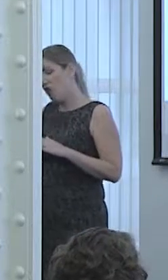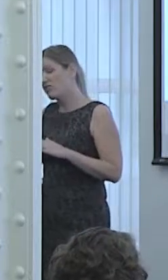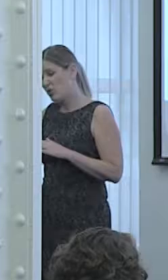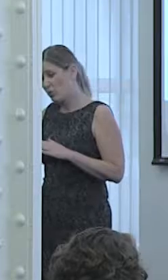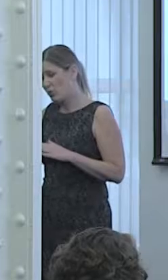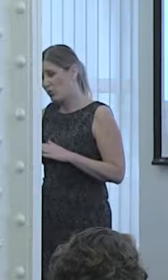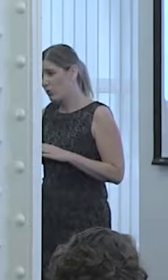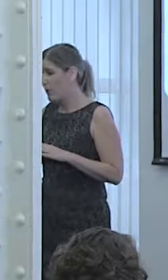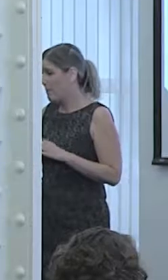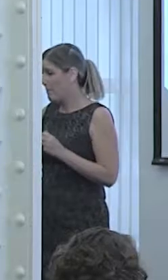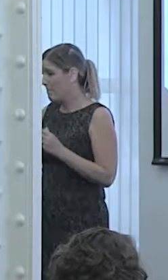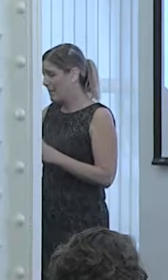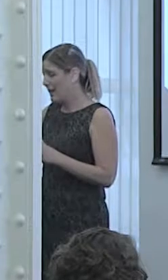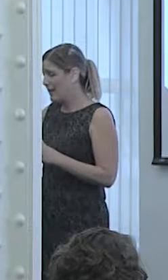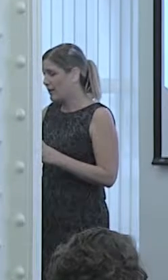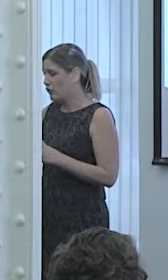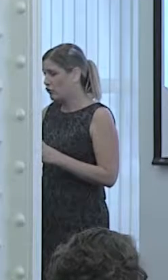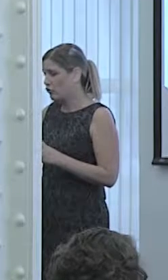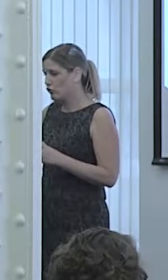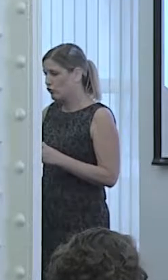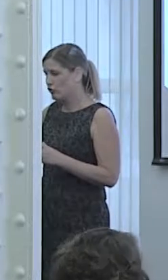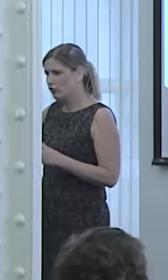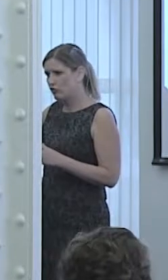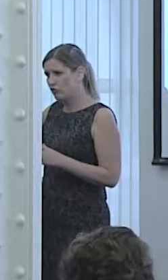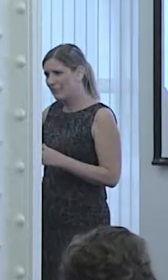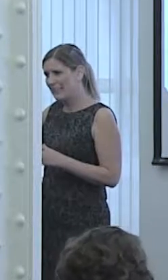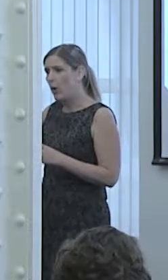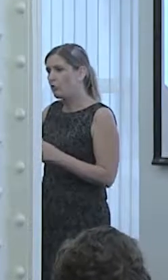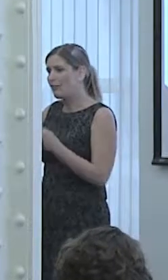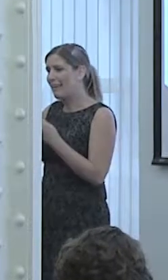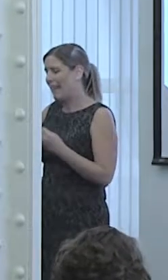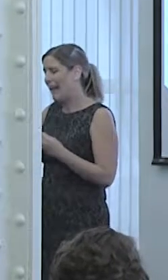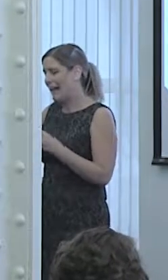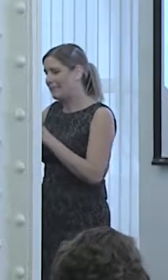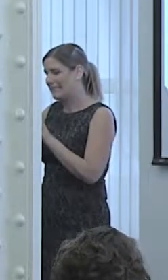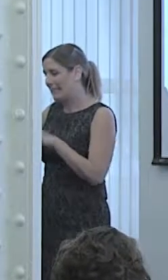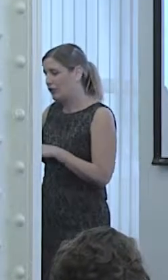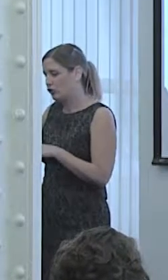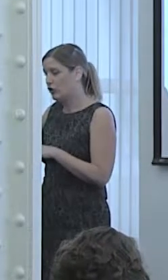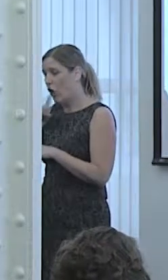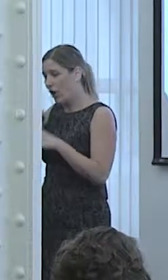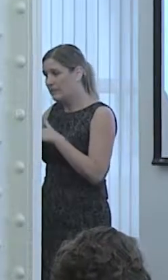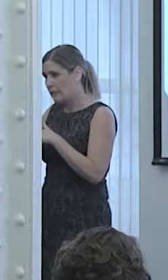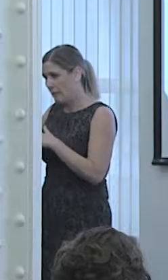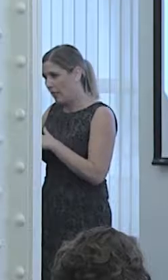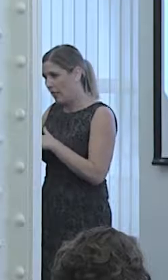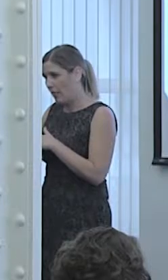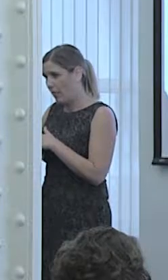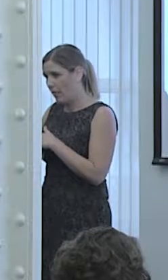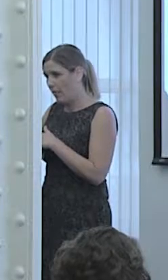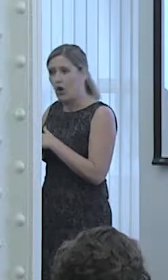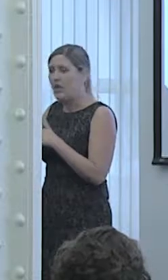Boston a lot of green light stations are not accessible. So let's say someone decides to keep their house party there.